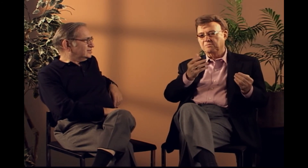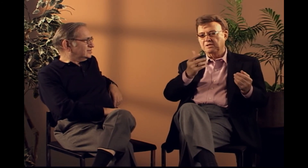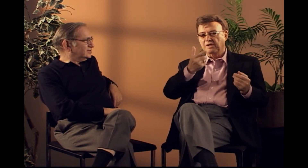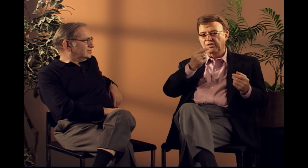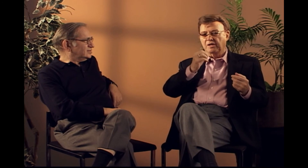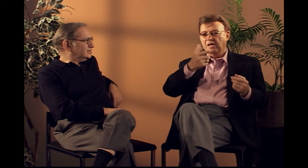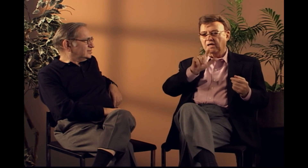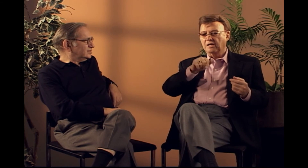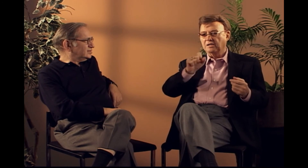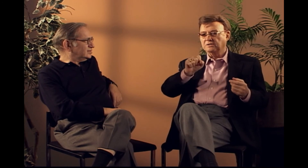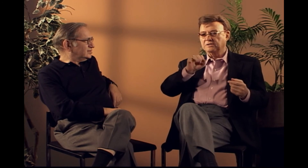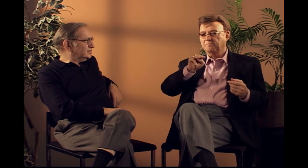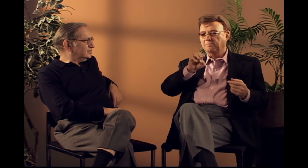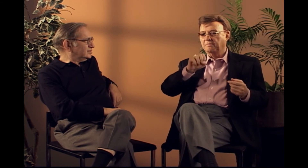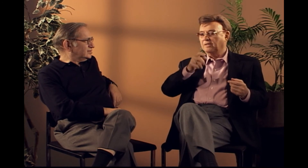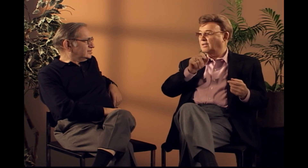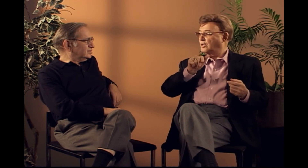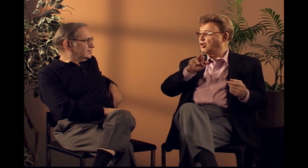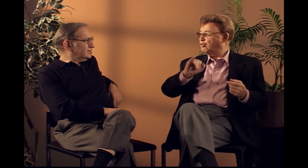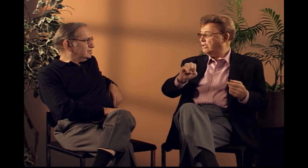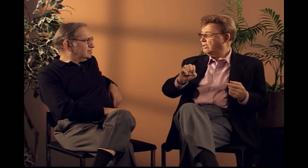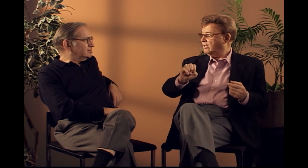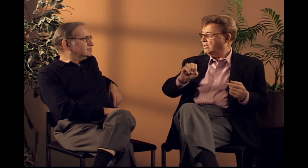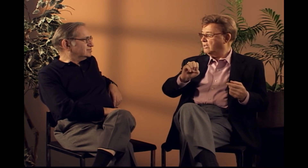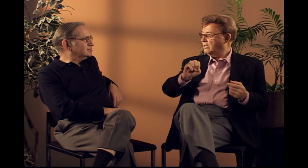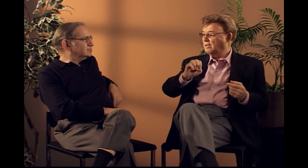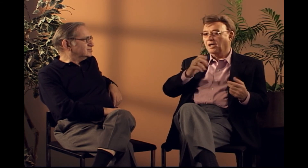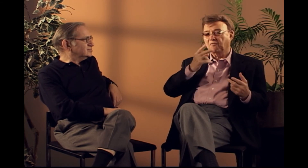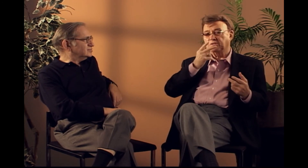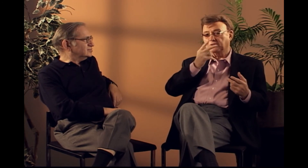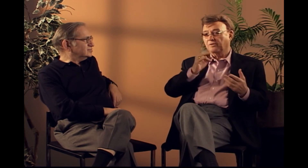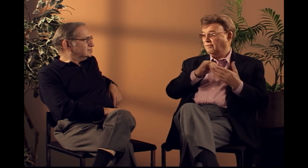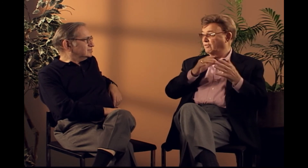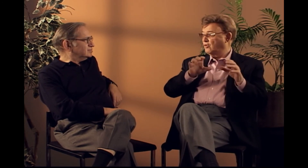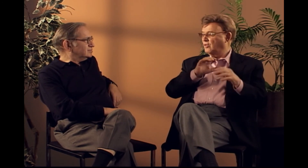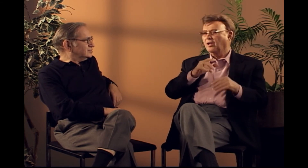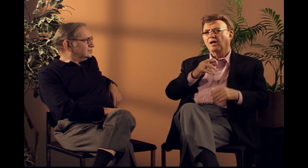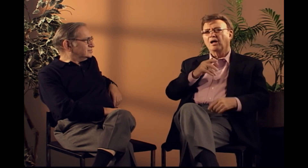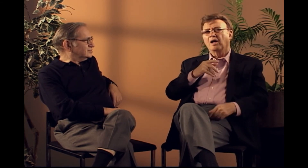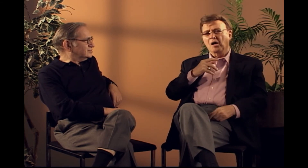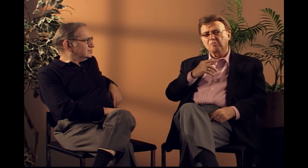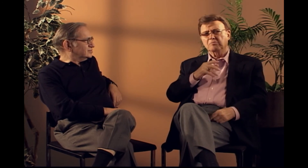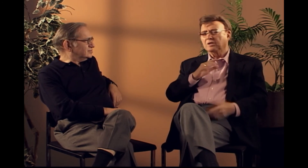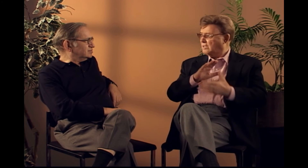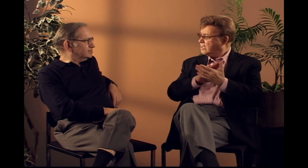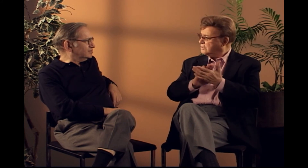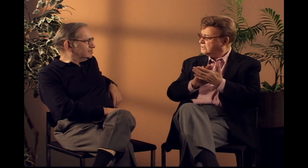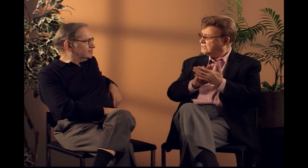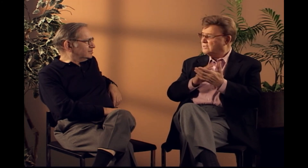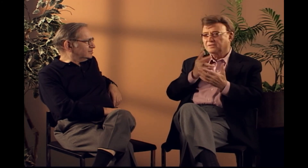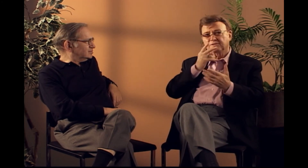that is called The Glass Menagerie.